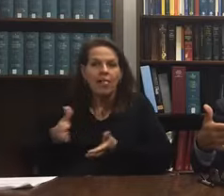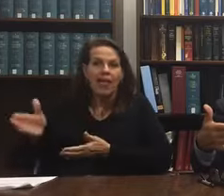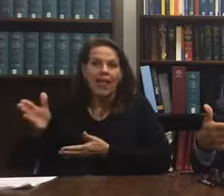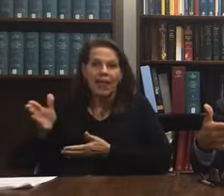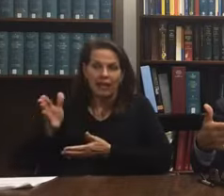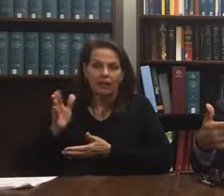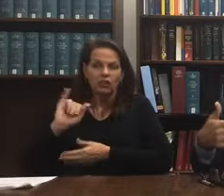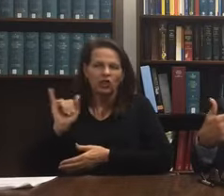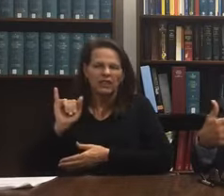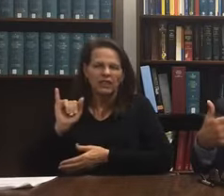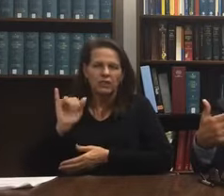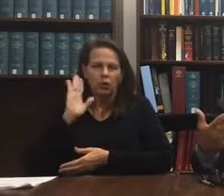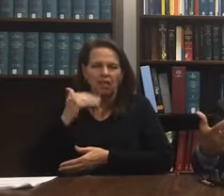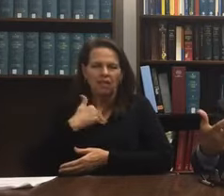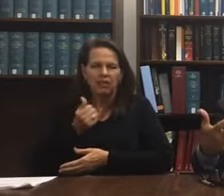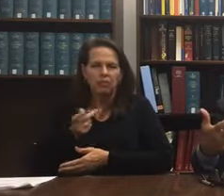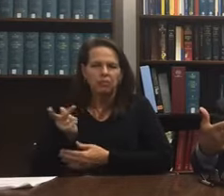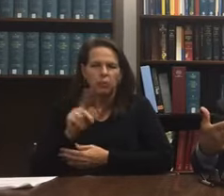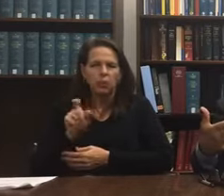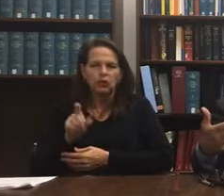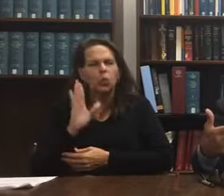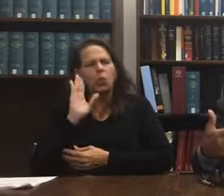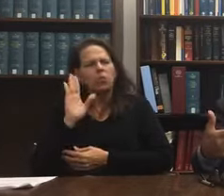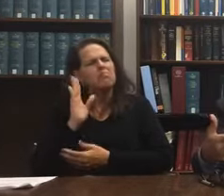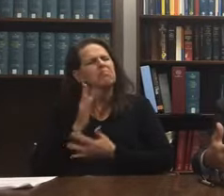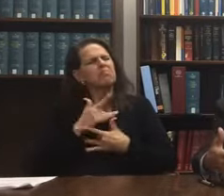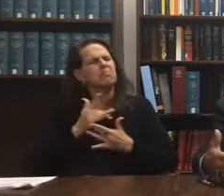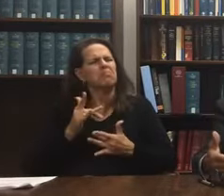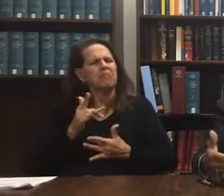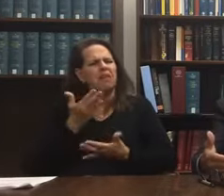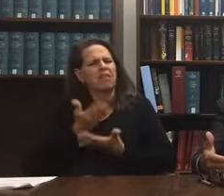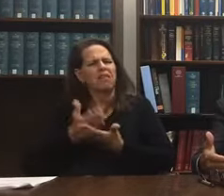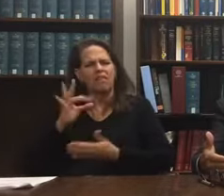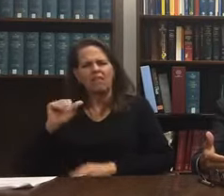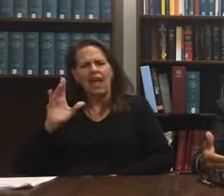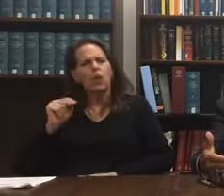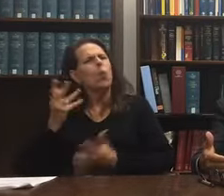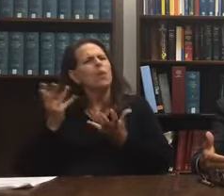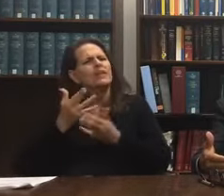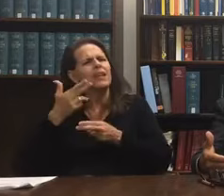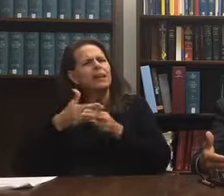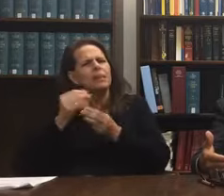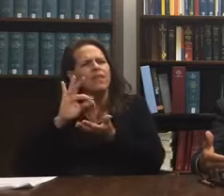some questions typically they're factual what was the name of the medication your